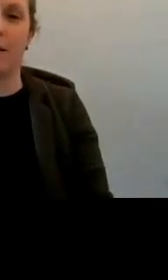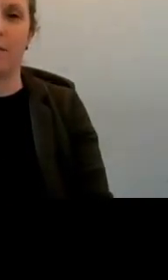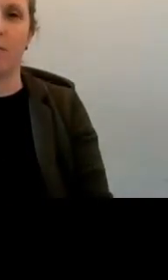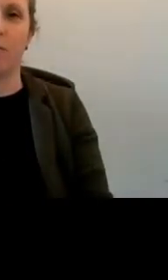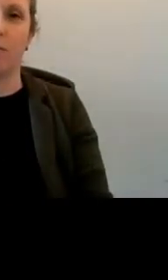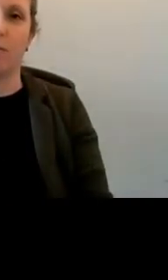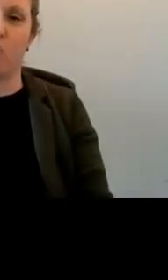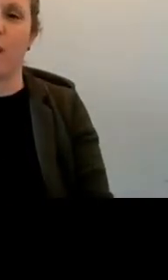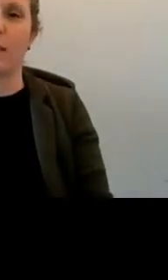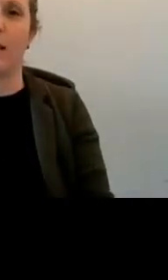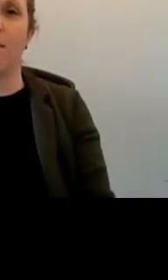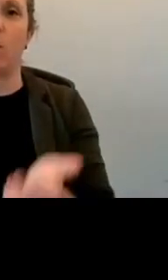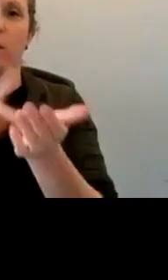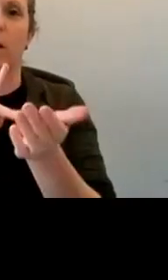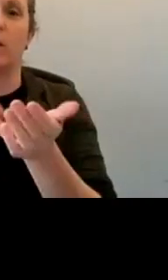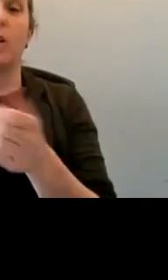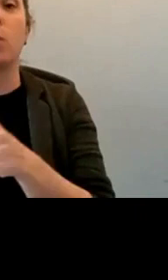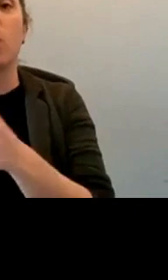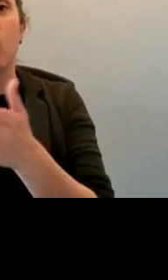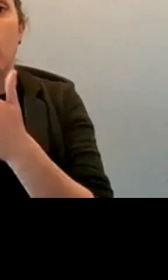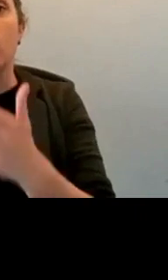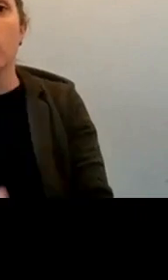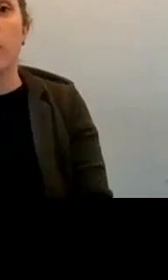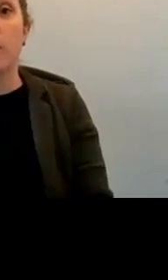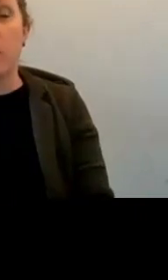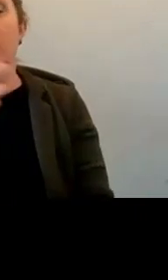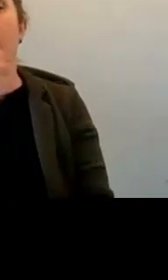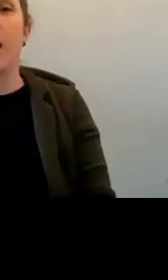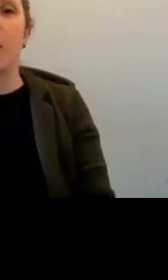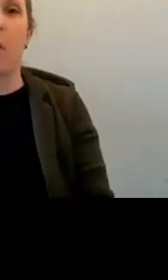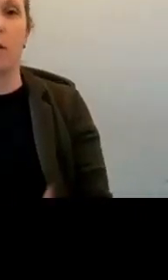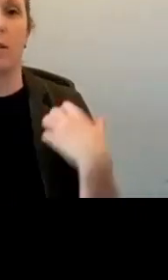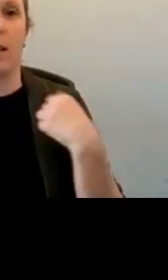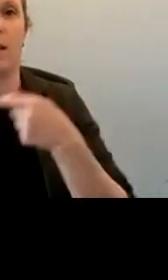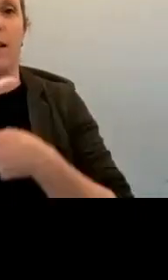with DMH and Boston healthcare for the homeless in that capacity and that was really important